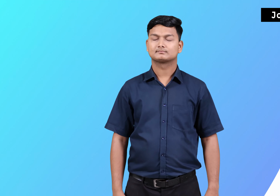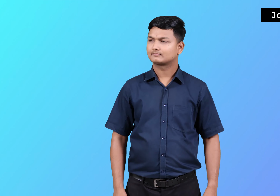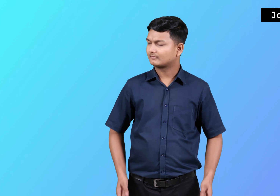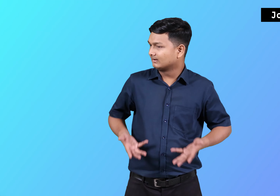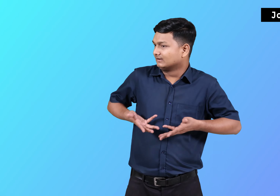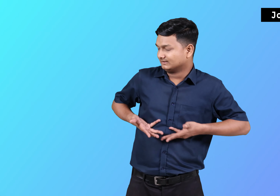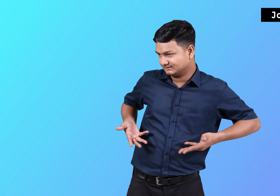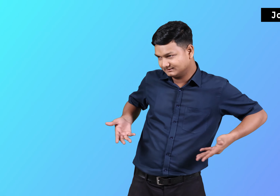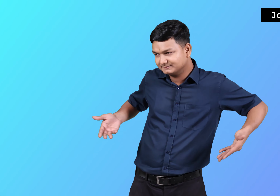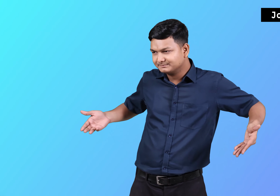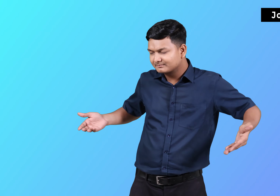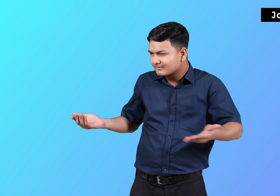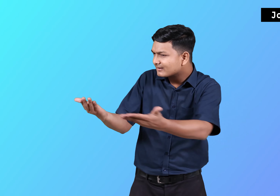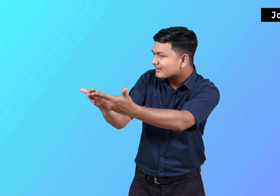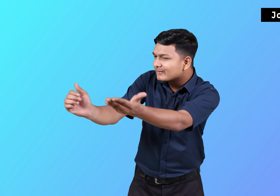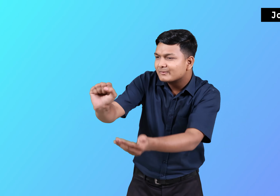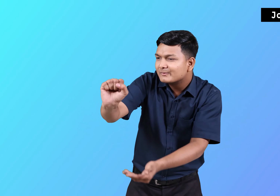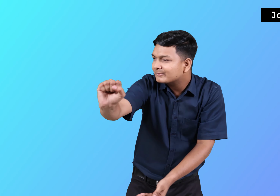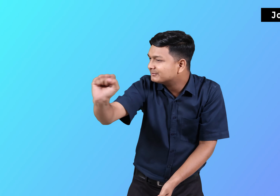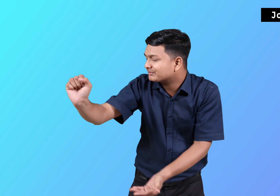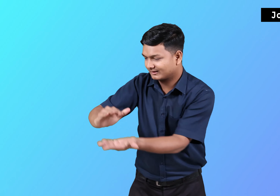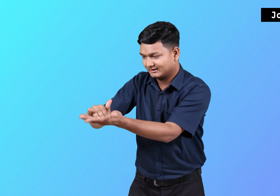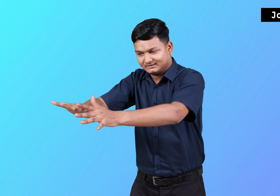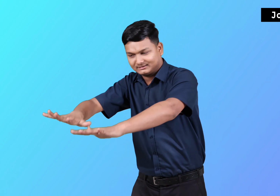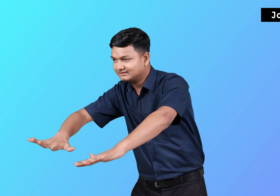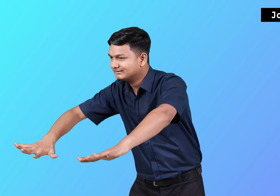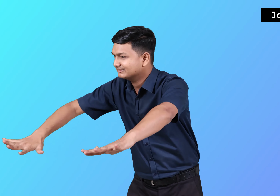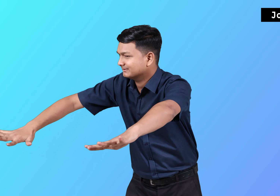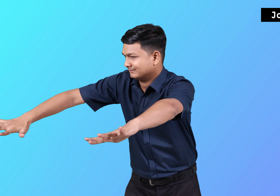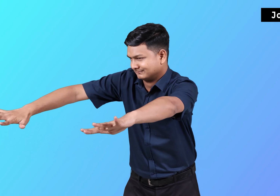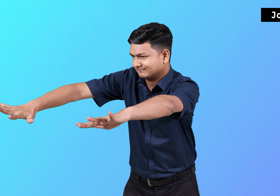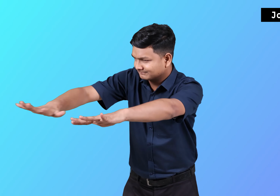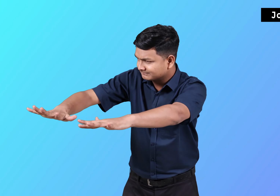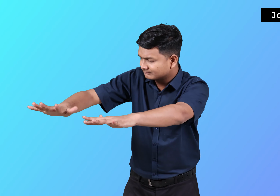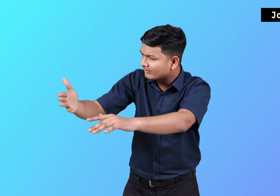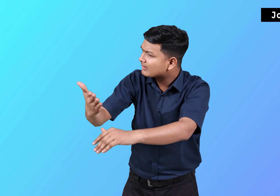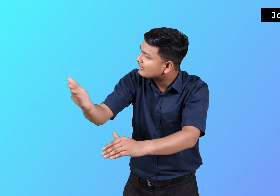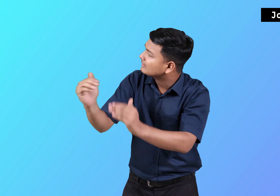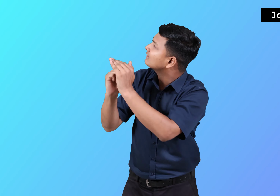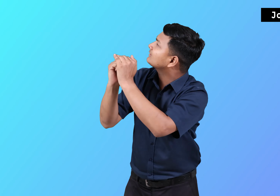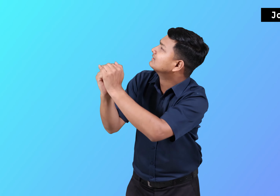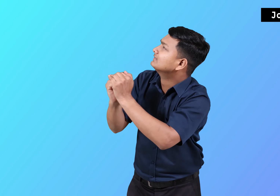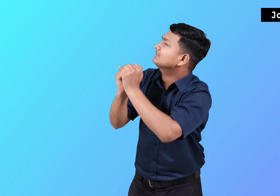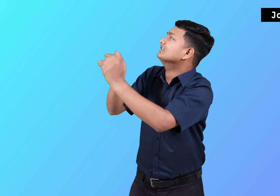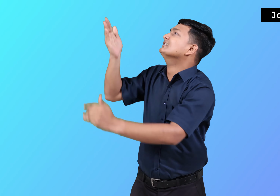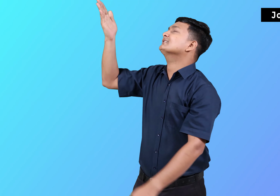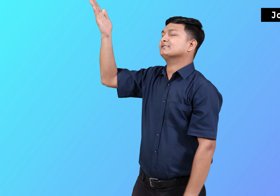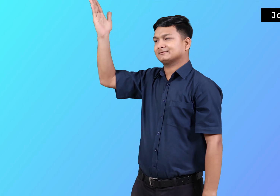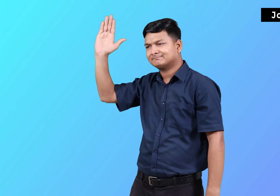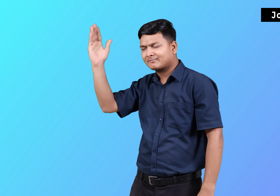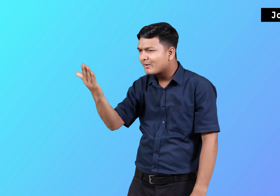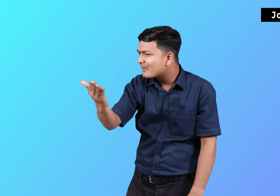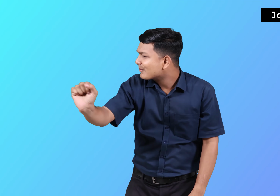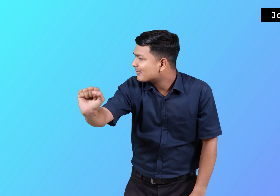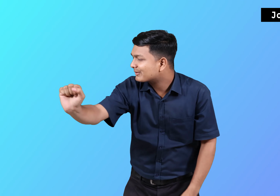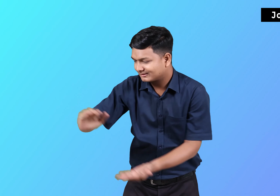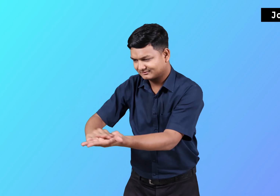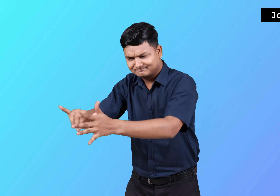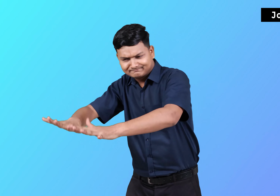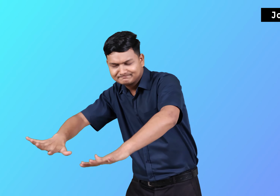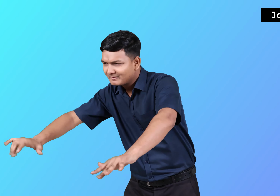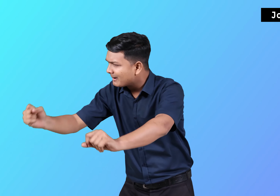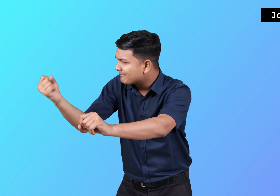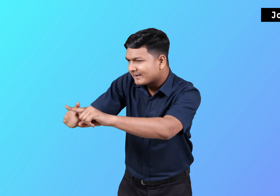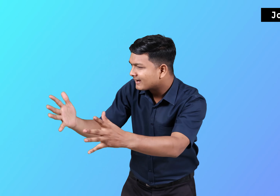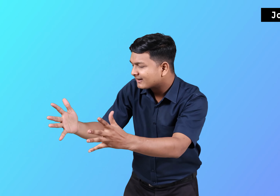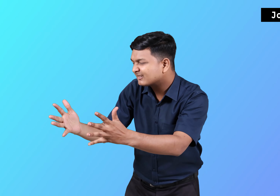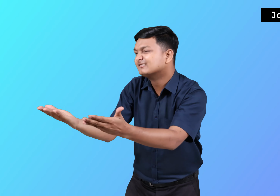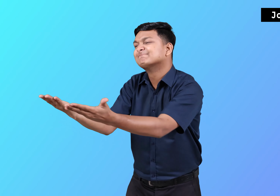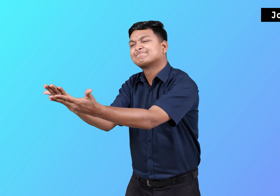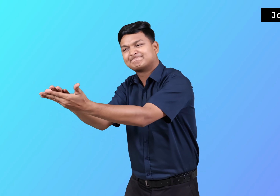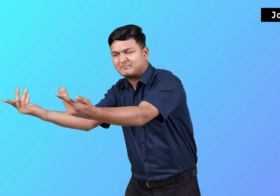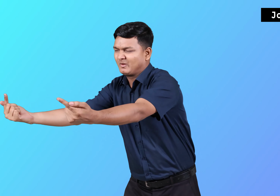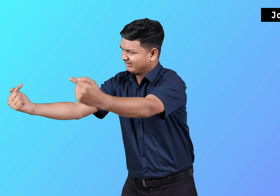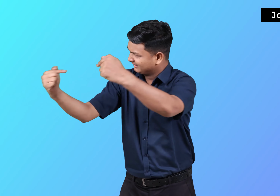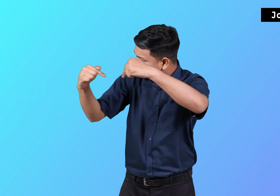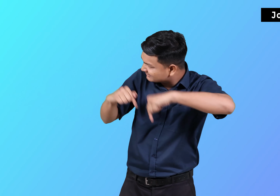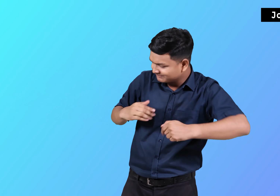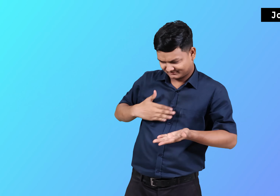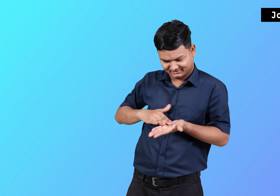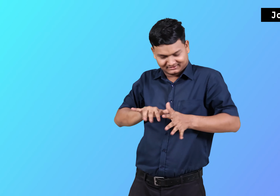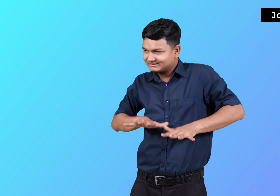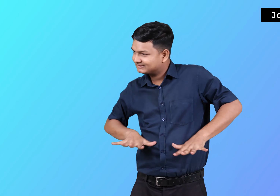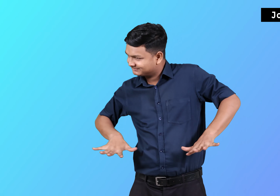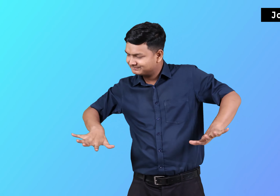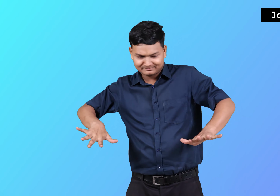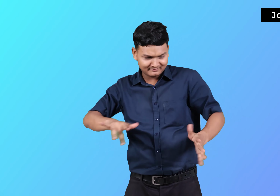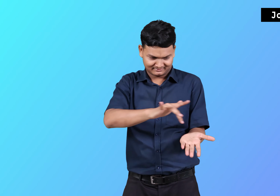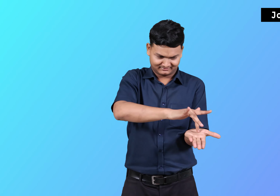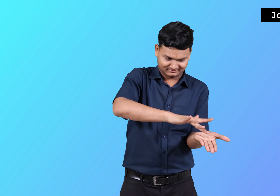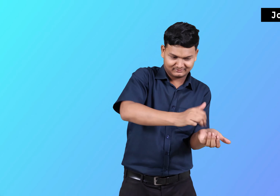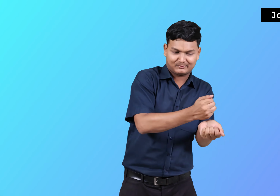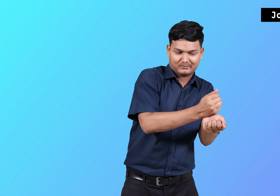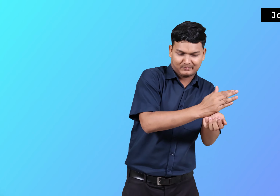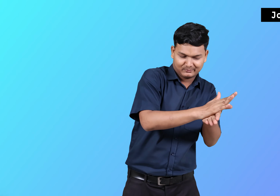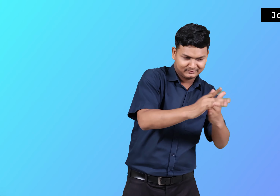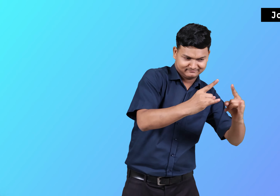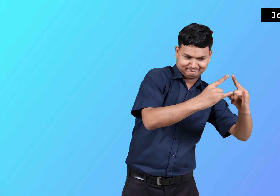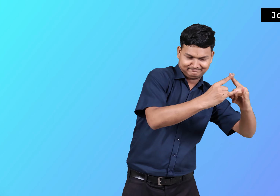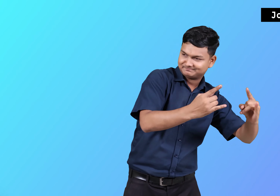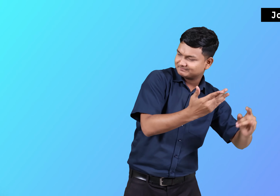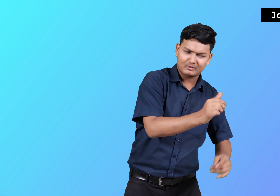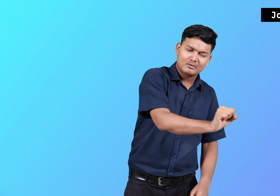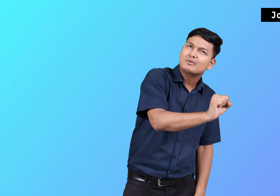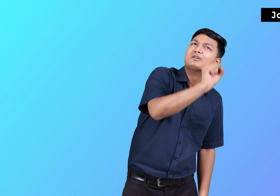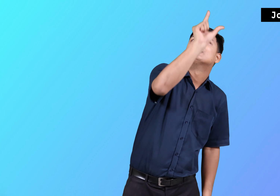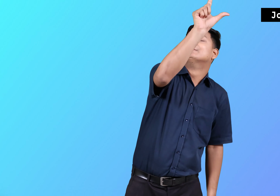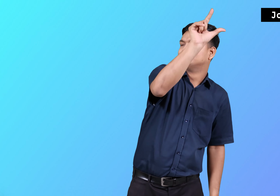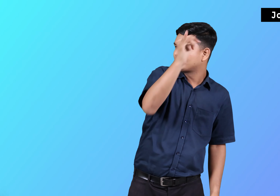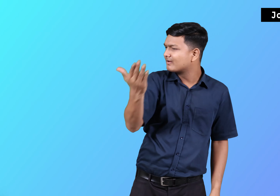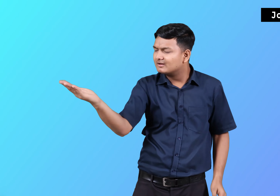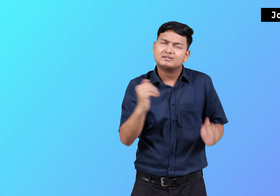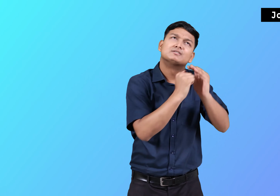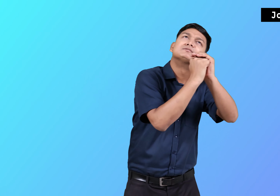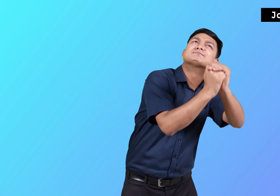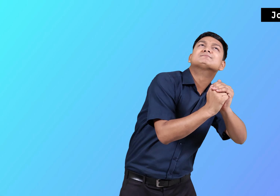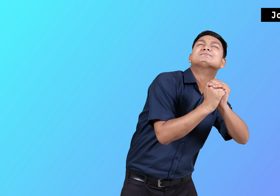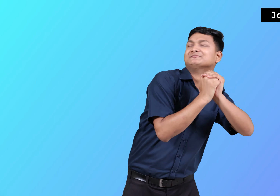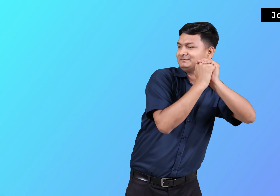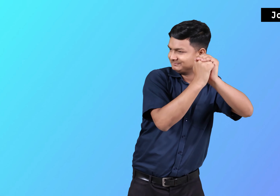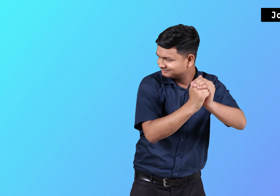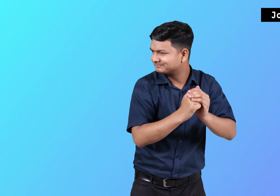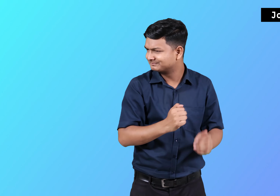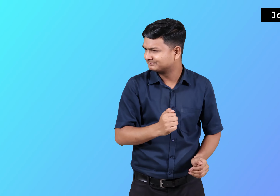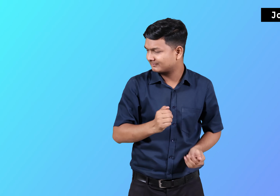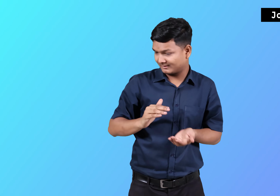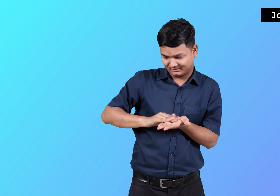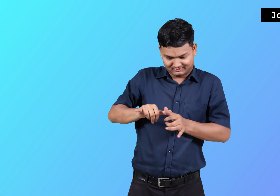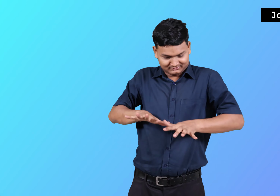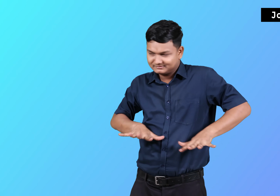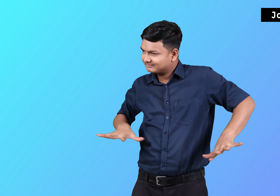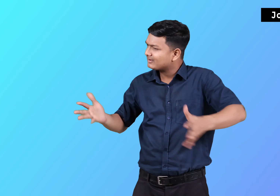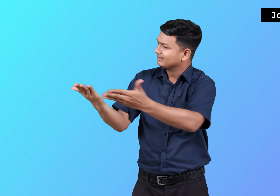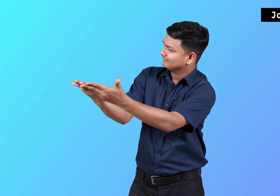“If your land is not a suitable place for worshipping God, come over to our land, where the LORD’s Tent is. You can have some of our land and live here.